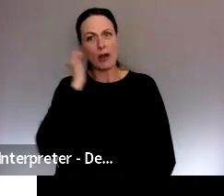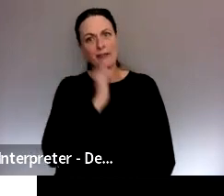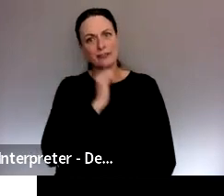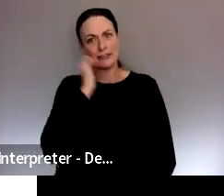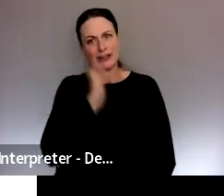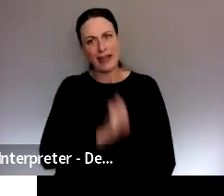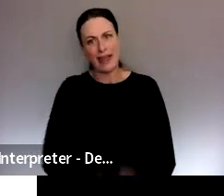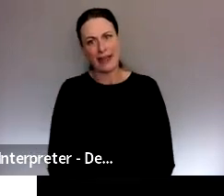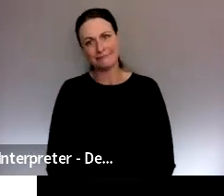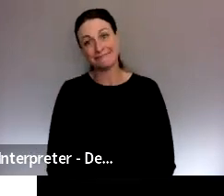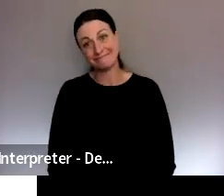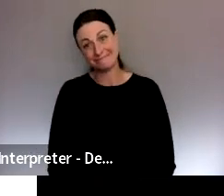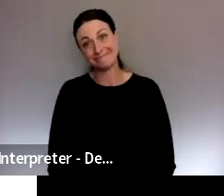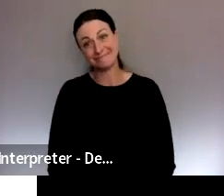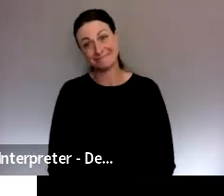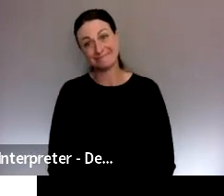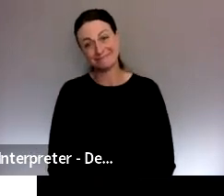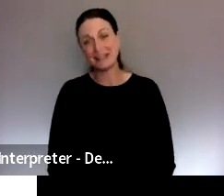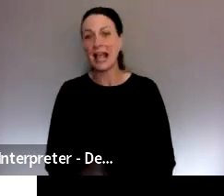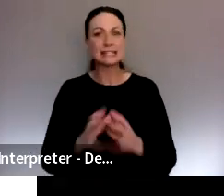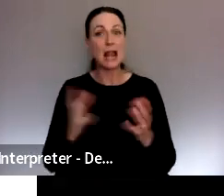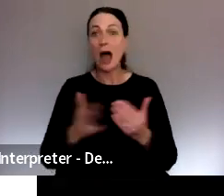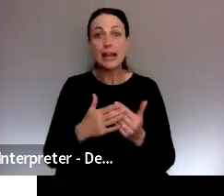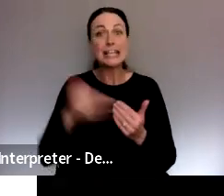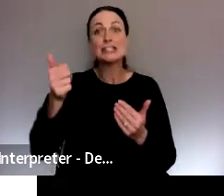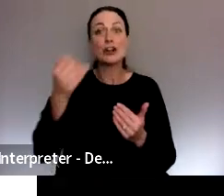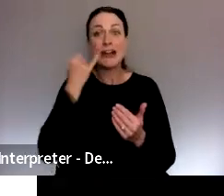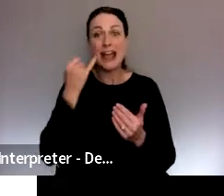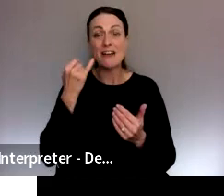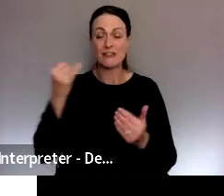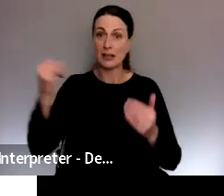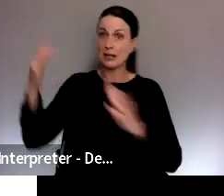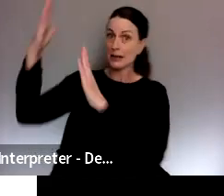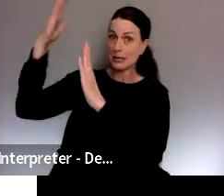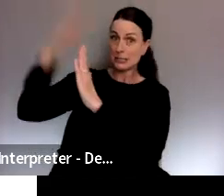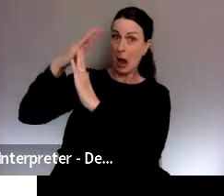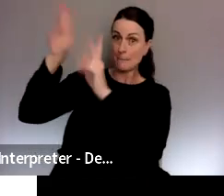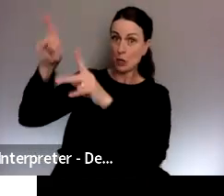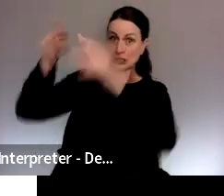every day of the week. Chloe: Yeah, ha ha! Lynn: It's a lot easier if it comes from the top down